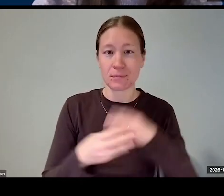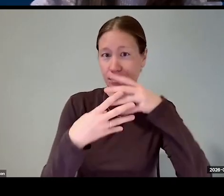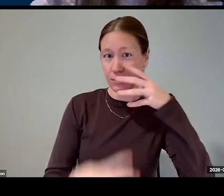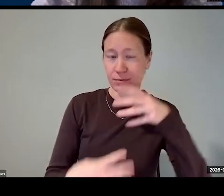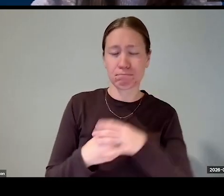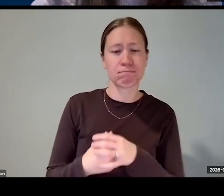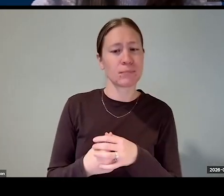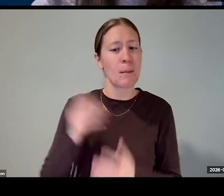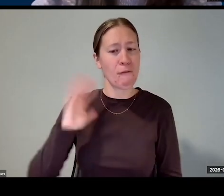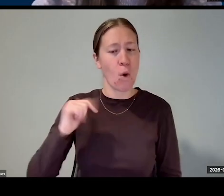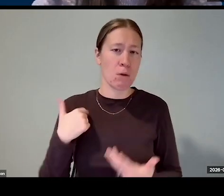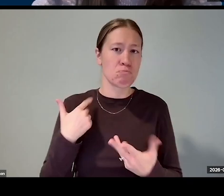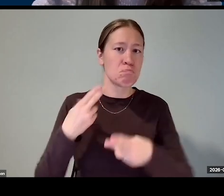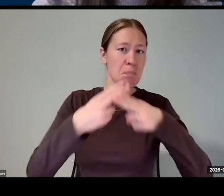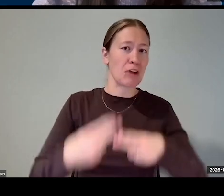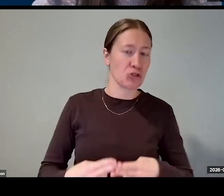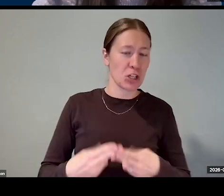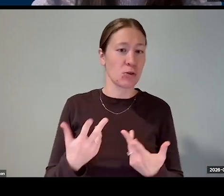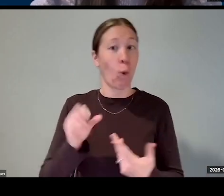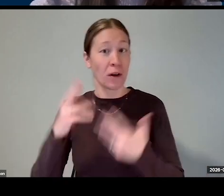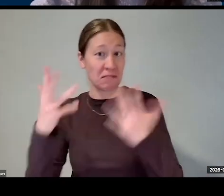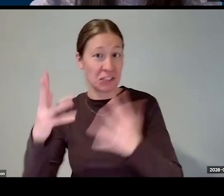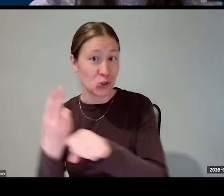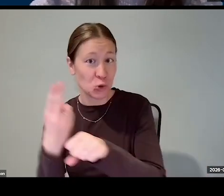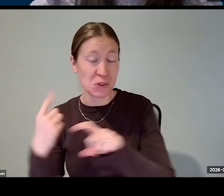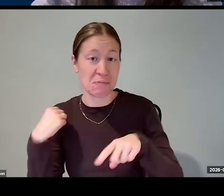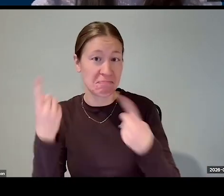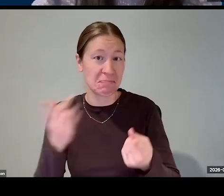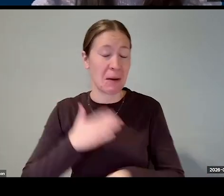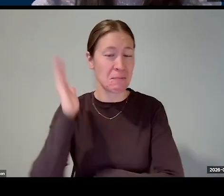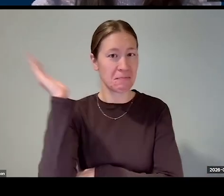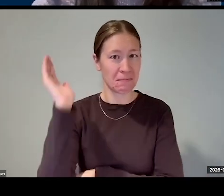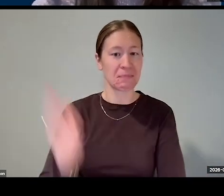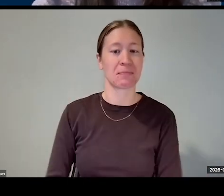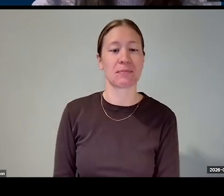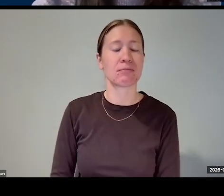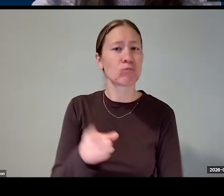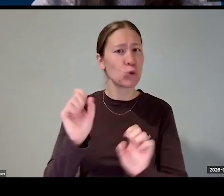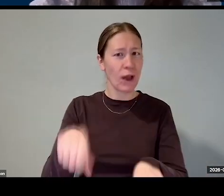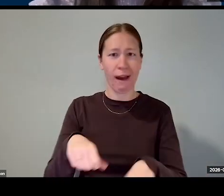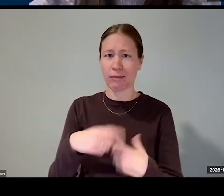or used at some point during the demo that you can just reference later on.